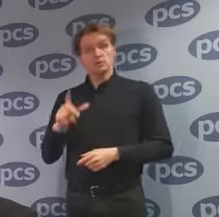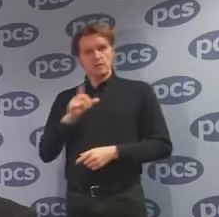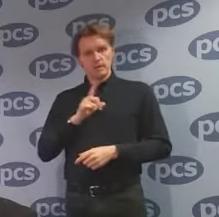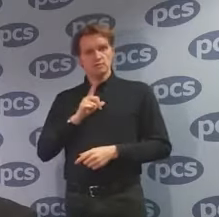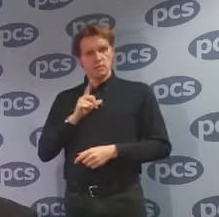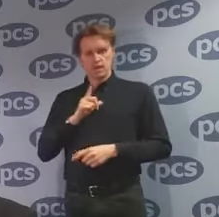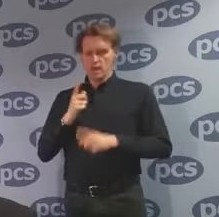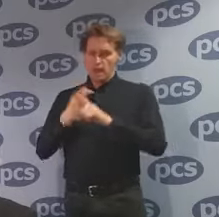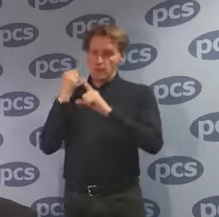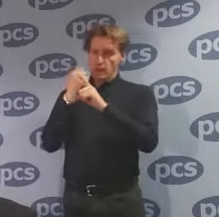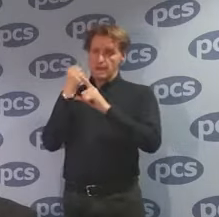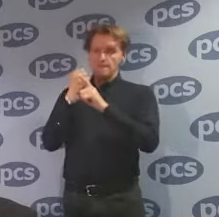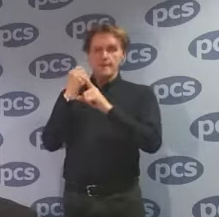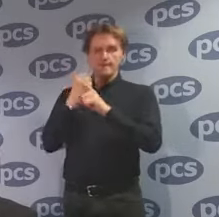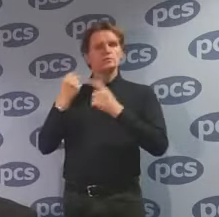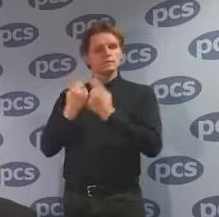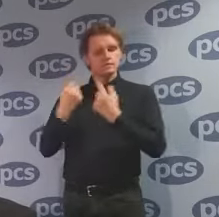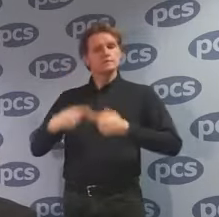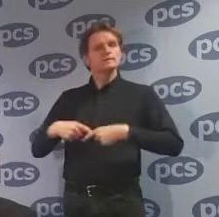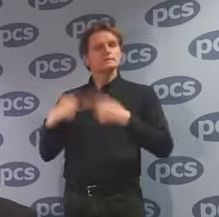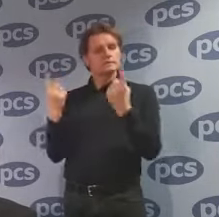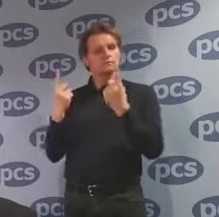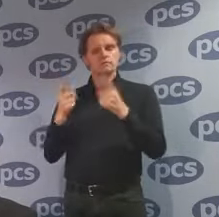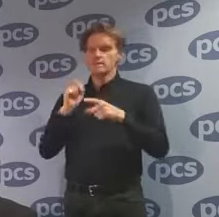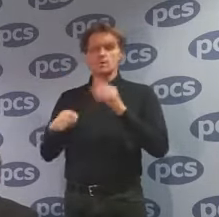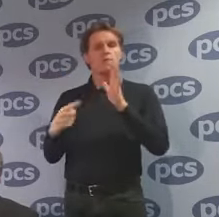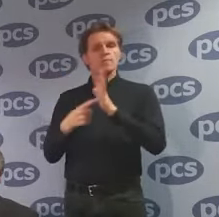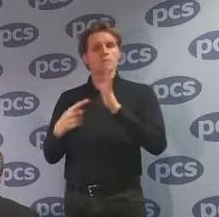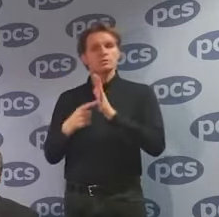incredibly important just on that subject we've had a question about